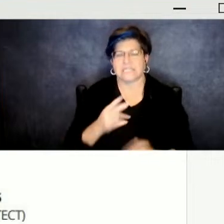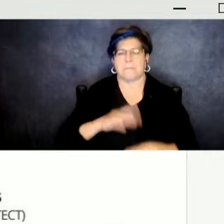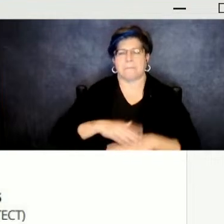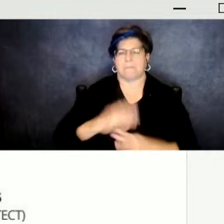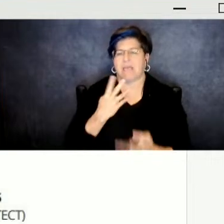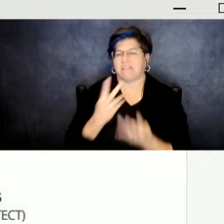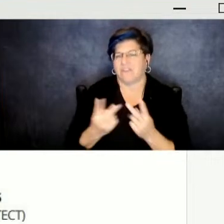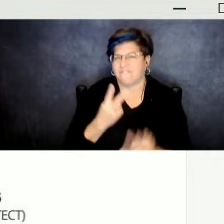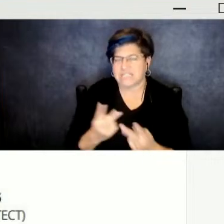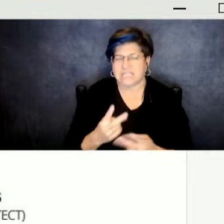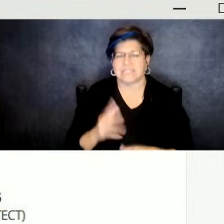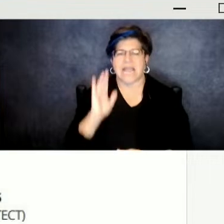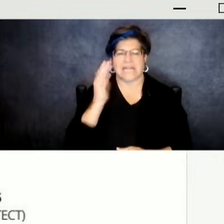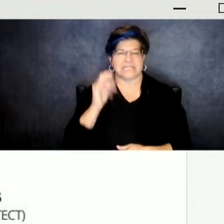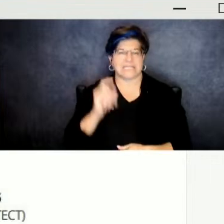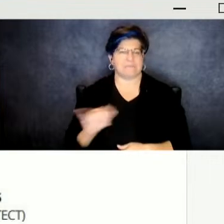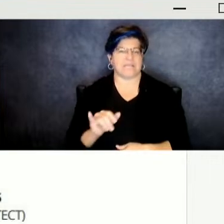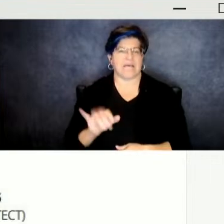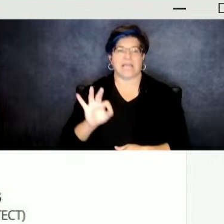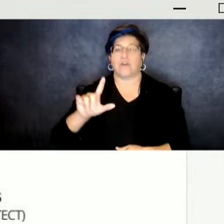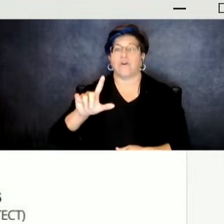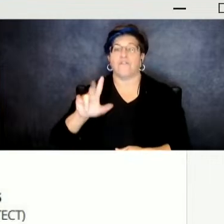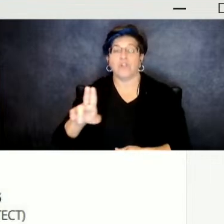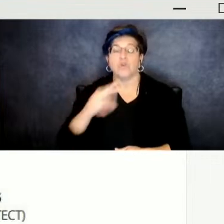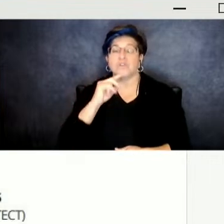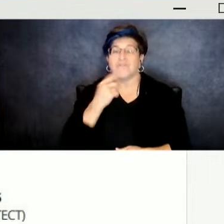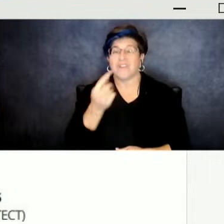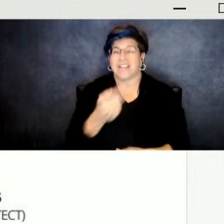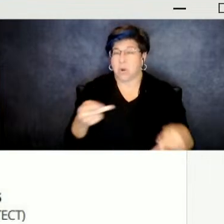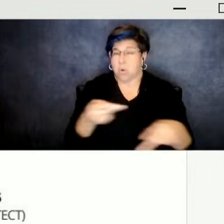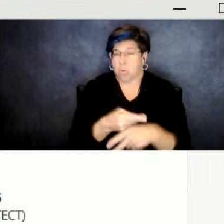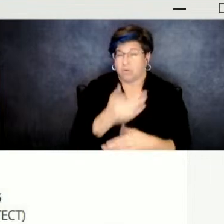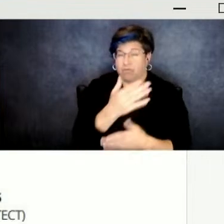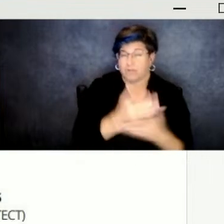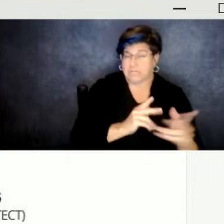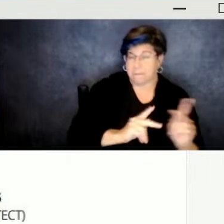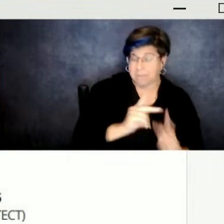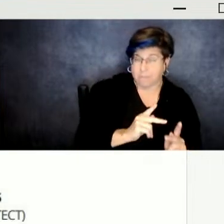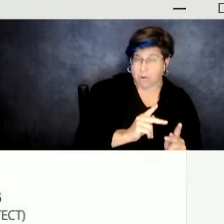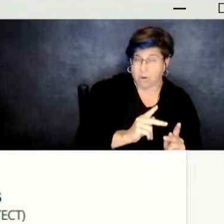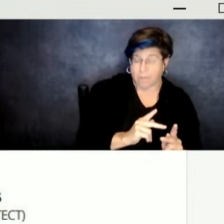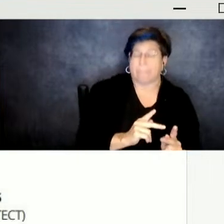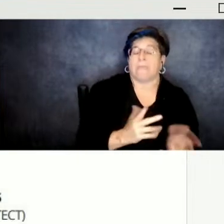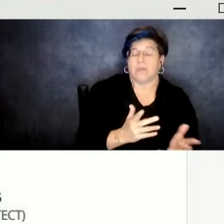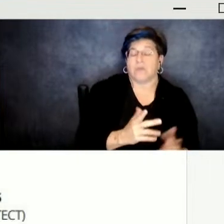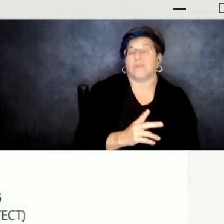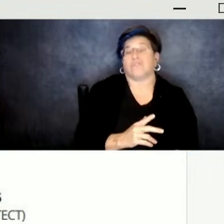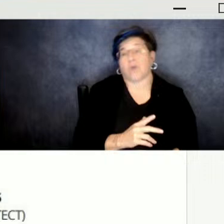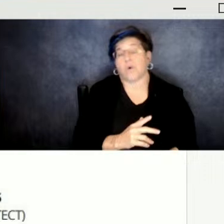MINIMIZING TRAFFIC IN THE HOSPITAL, MINIMIZING VISITORS.